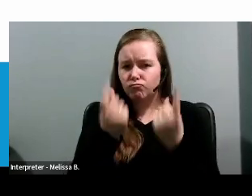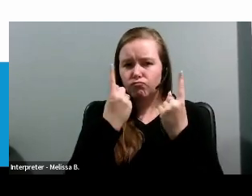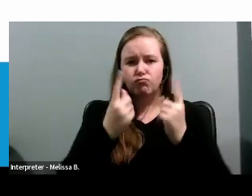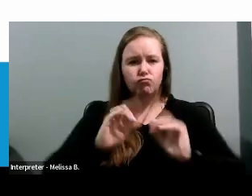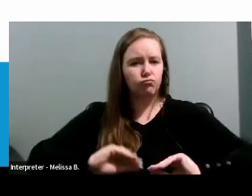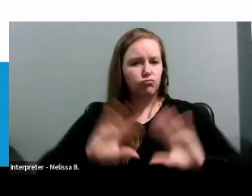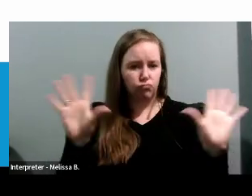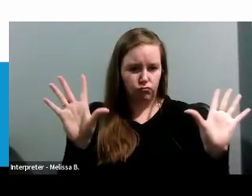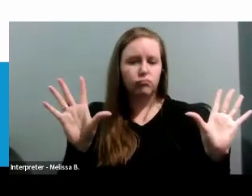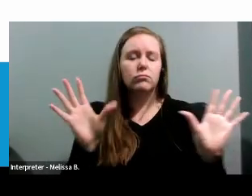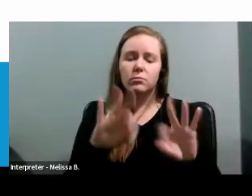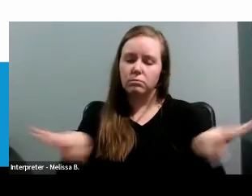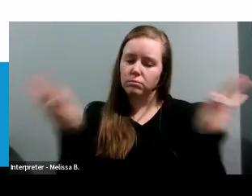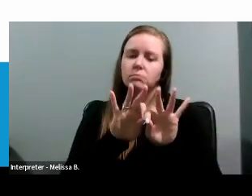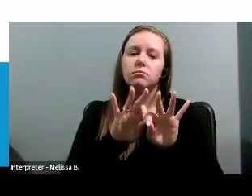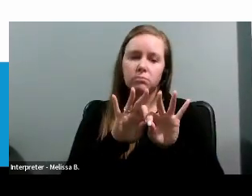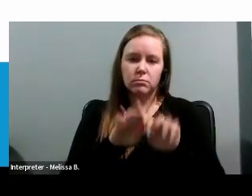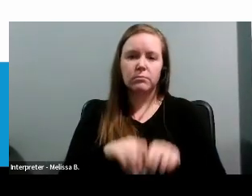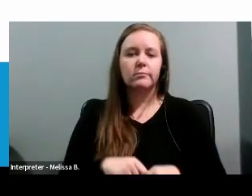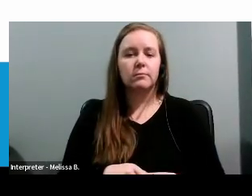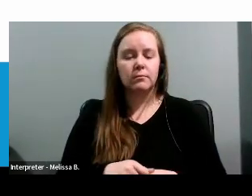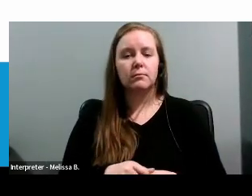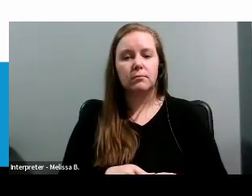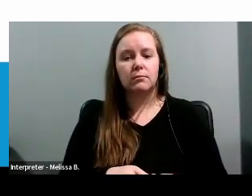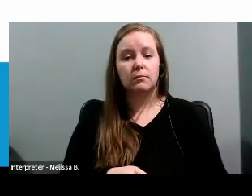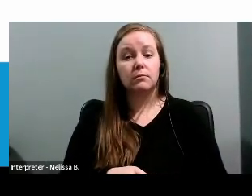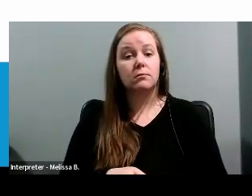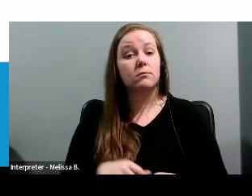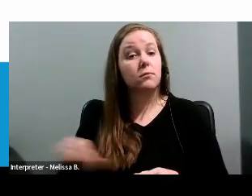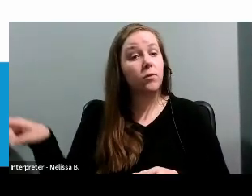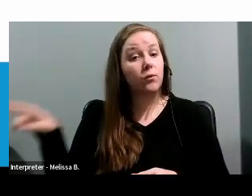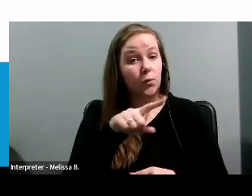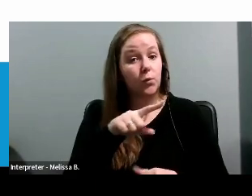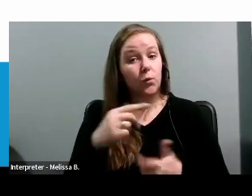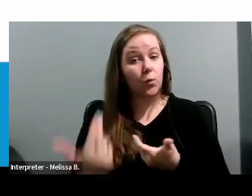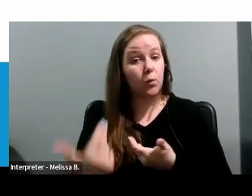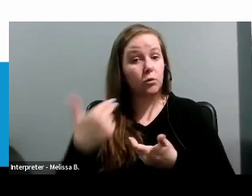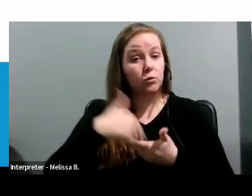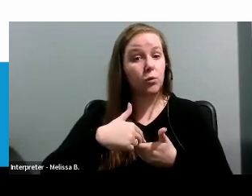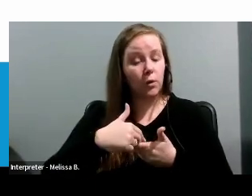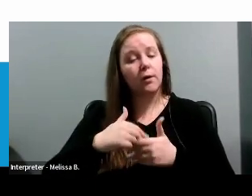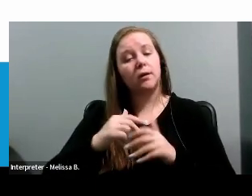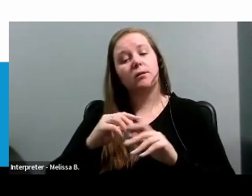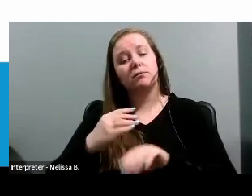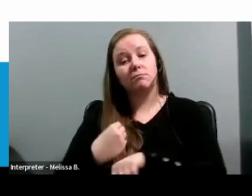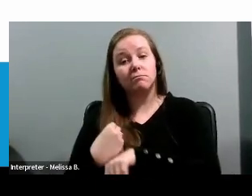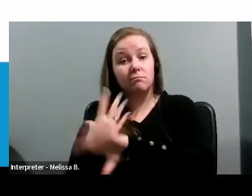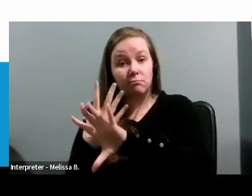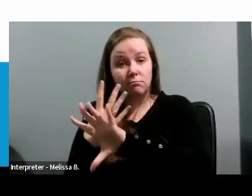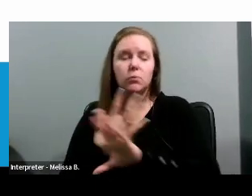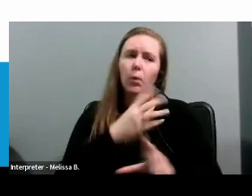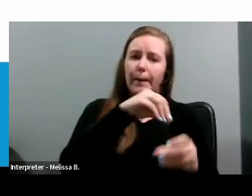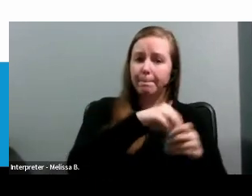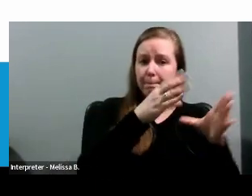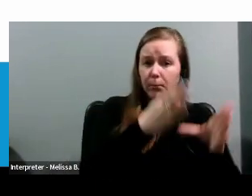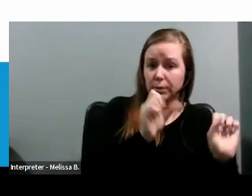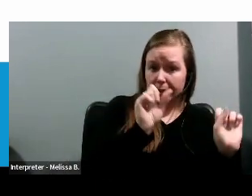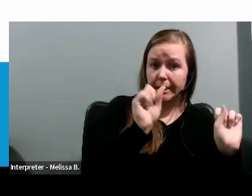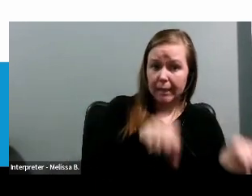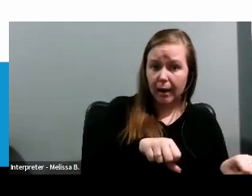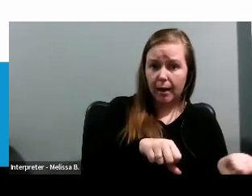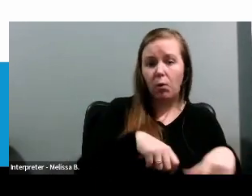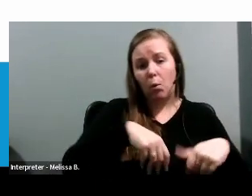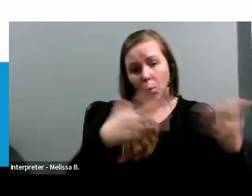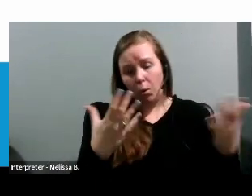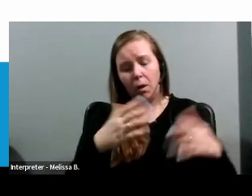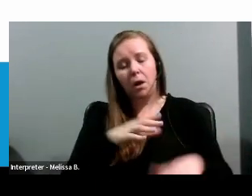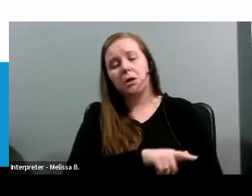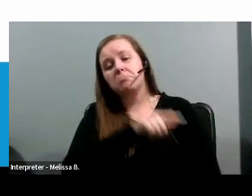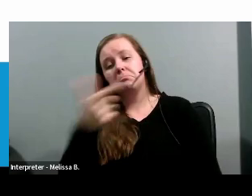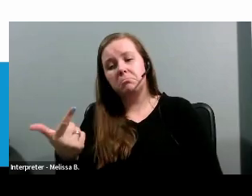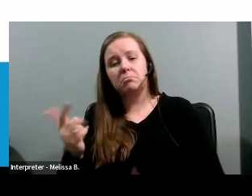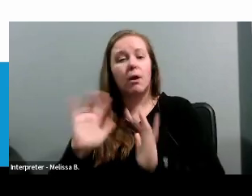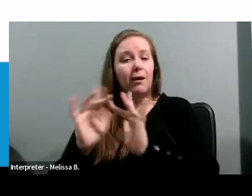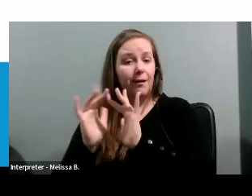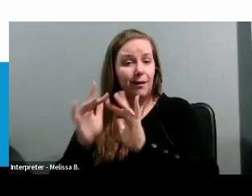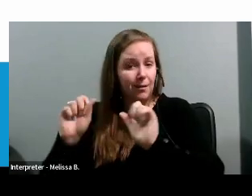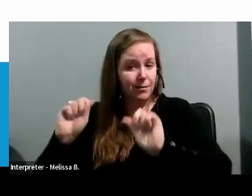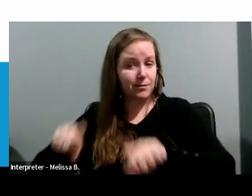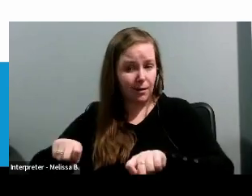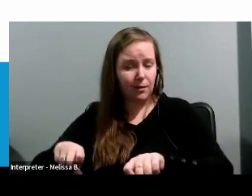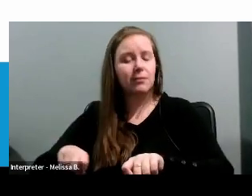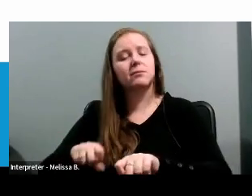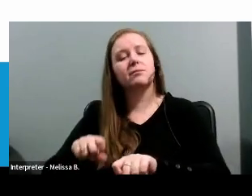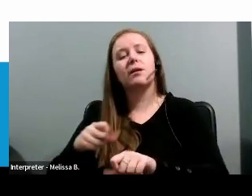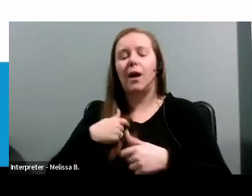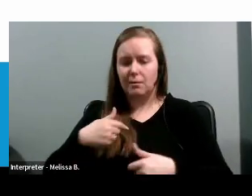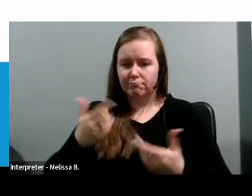Shannon Spencer (she/her): And if you are joining virtually, so as I mentioned, you can join in person at the different locations, the four different locations, or you can join online, I do recommend